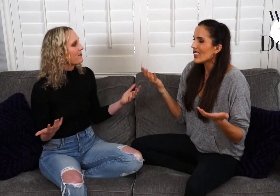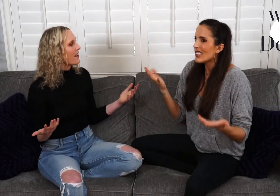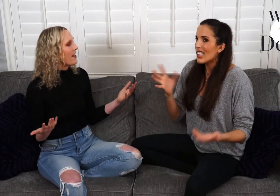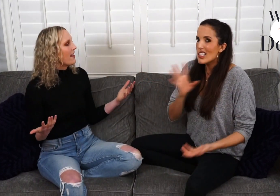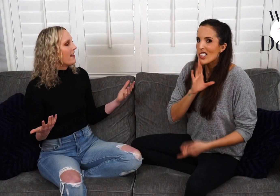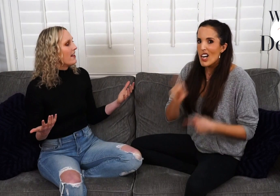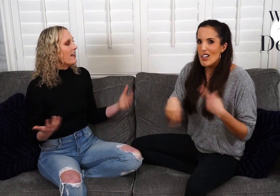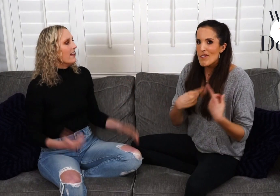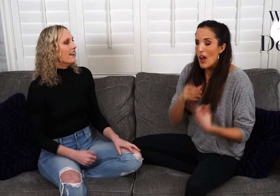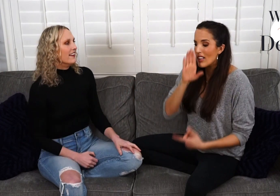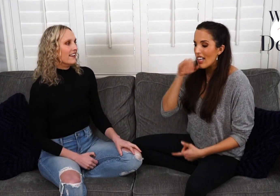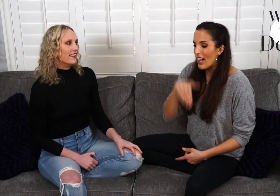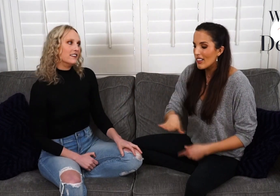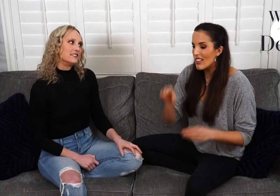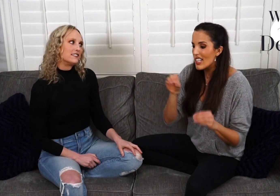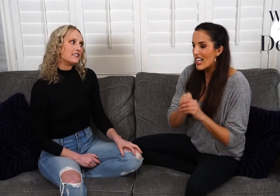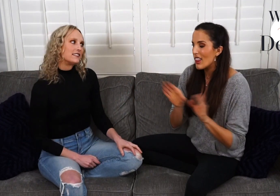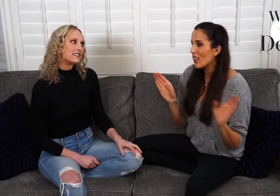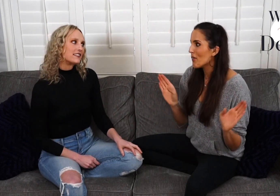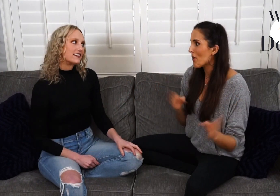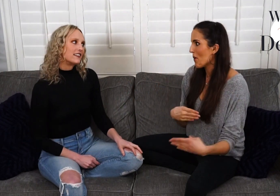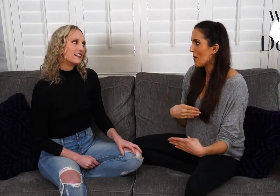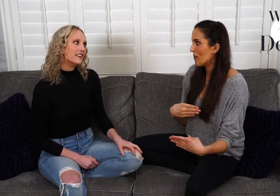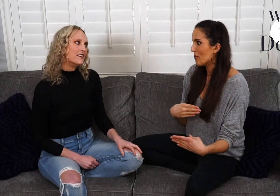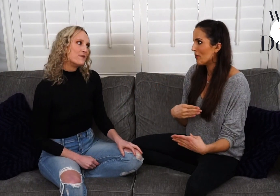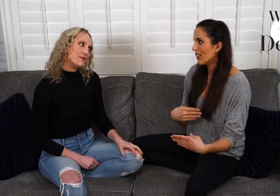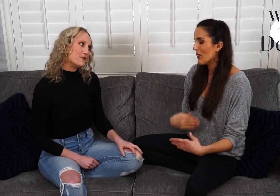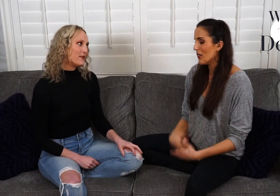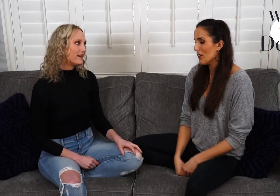So, let's talk about the elephant in the room. - Mmm.